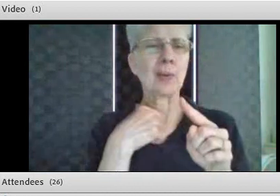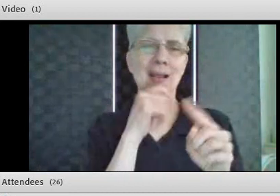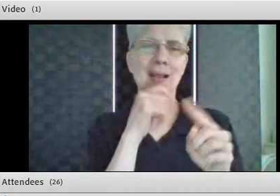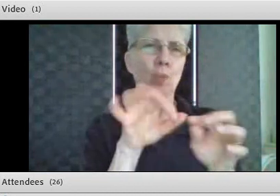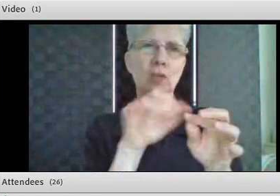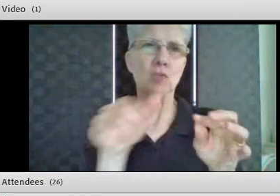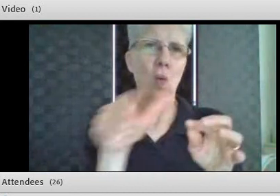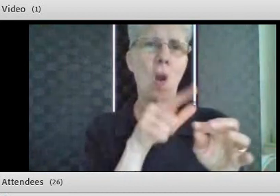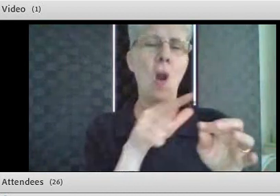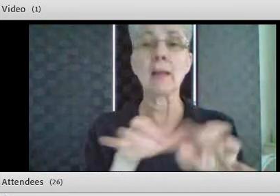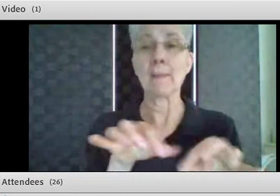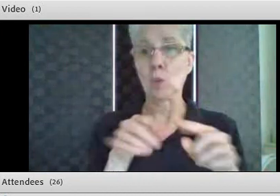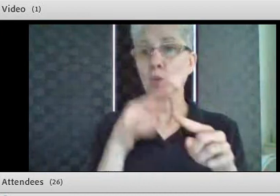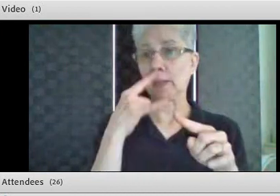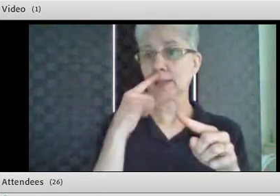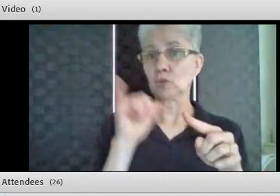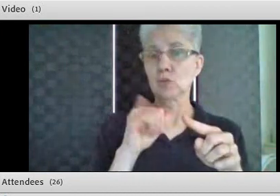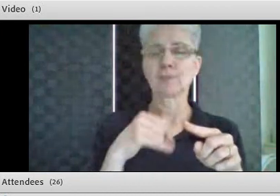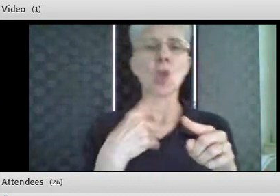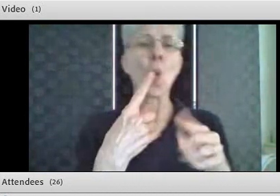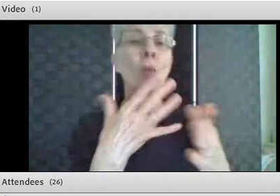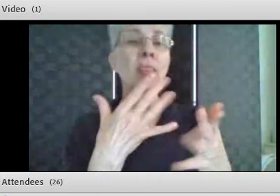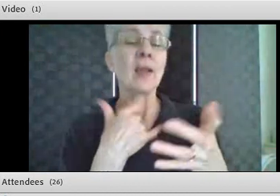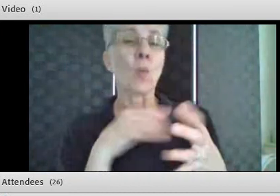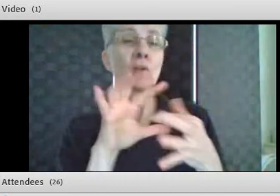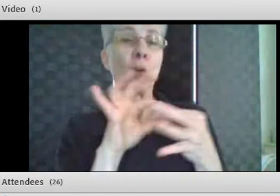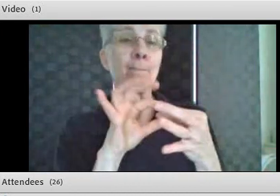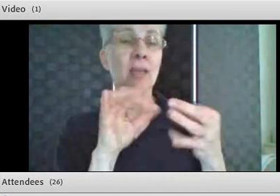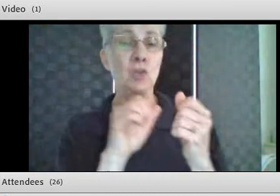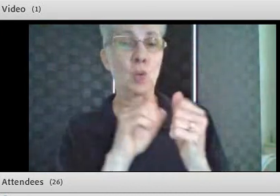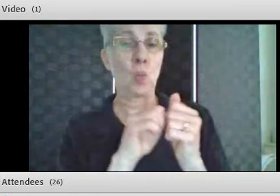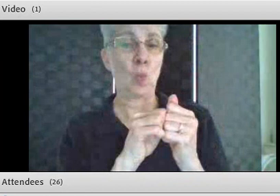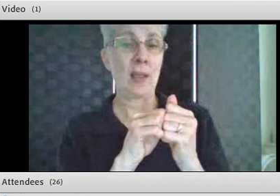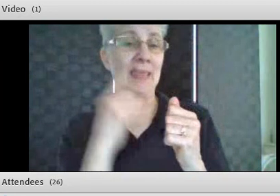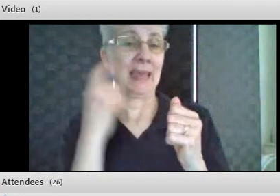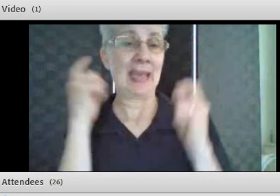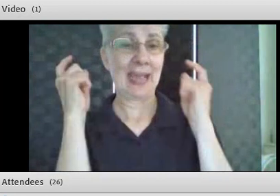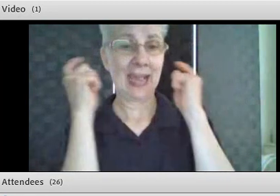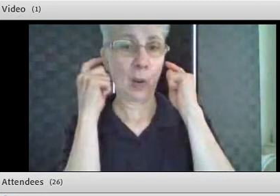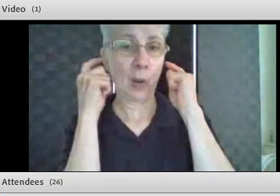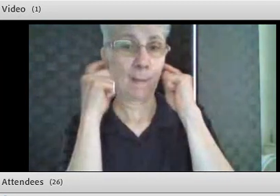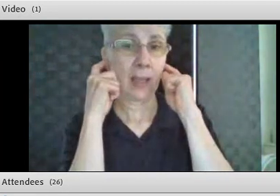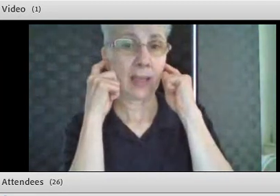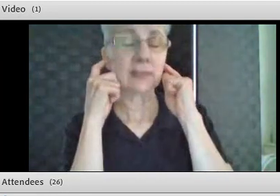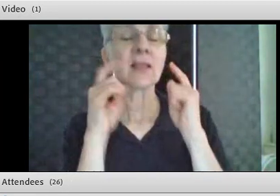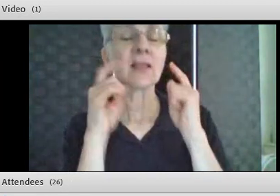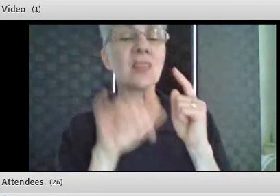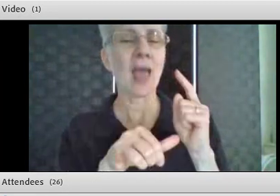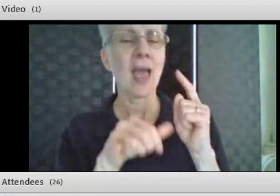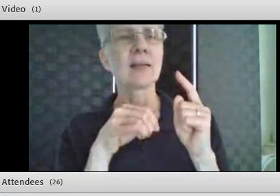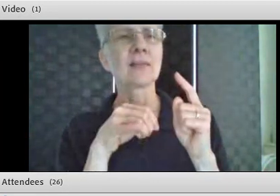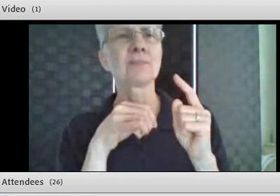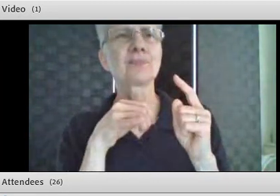They were not super expensive, and they've held up really well. They have good sound. They look nice, which is -- You know, that's important to us, not important to everybody so...